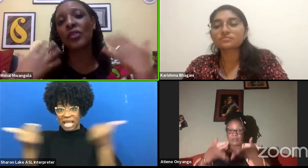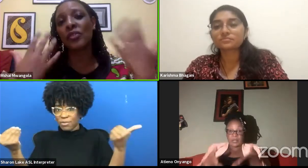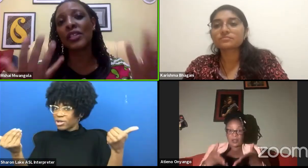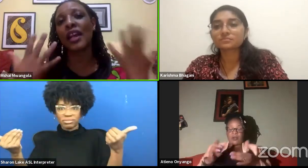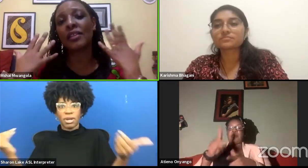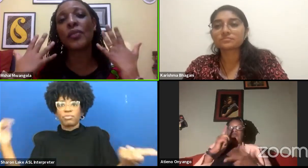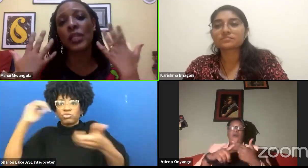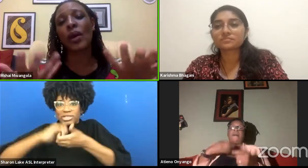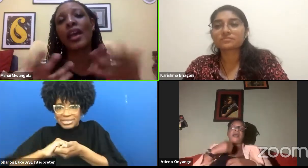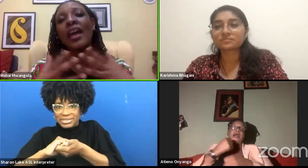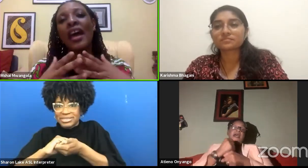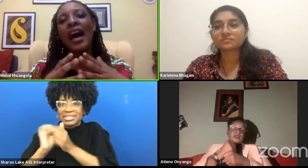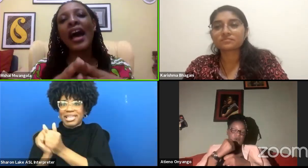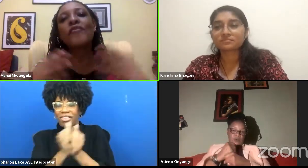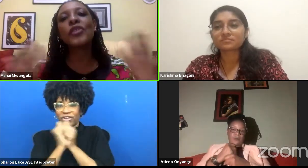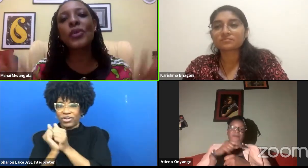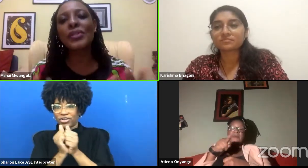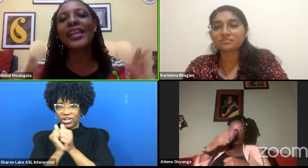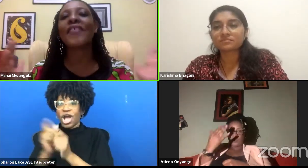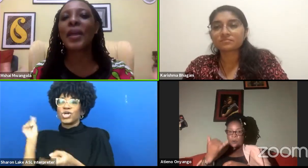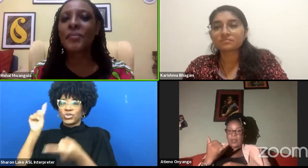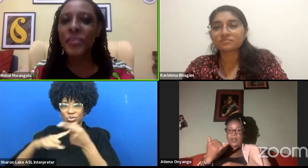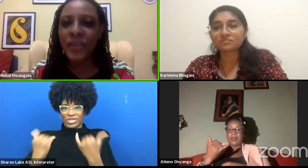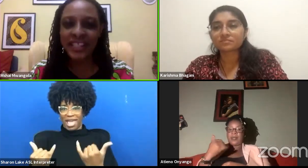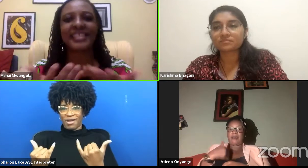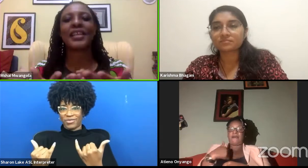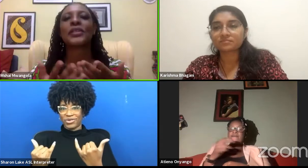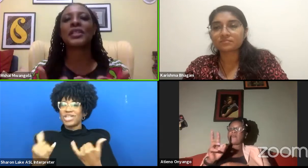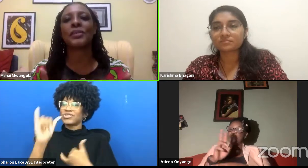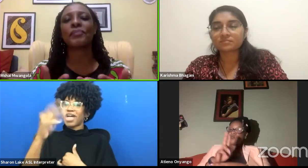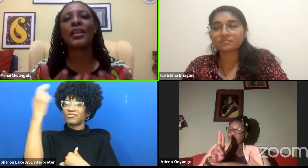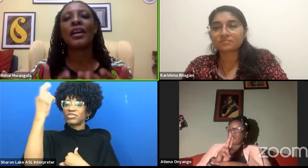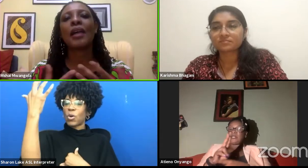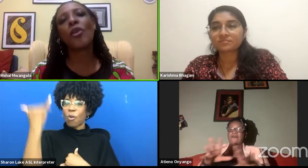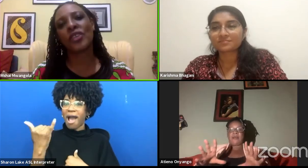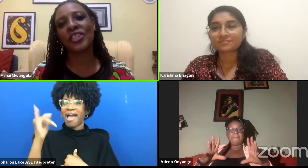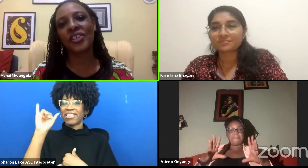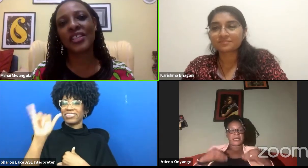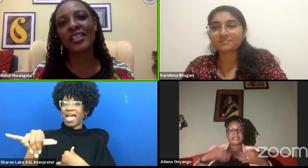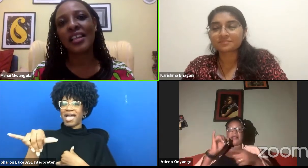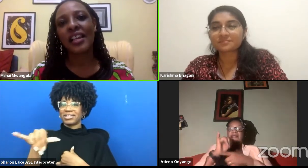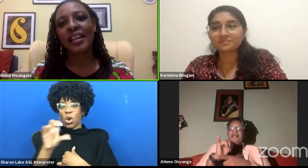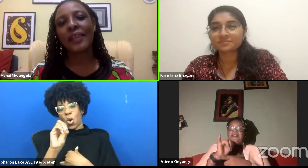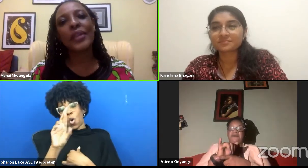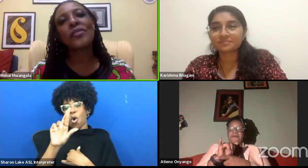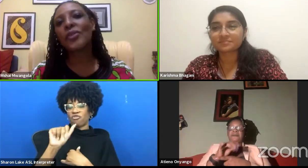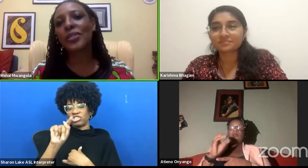So that's why I have used, I have embraced that term, I'm oraturist, and then, of course,